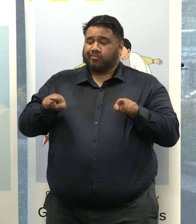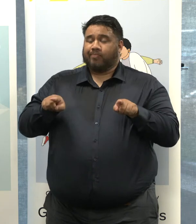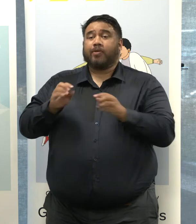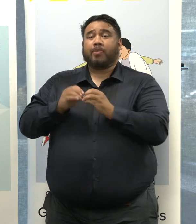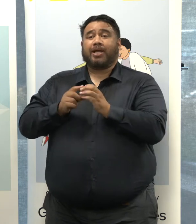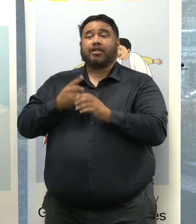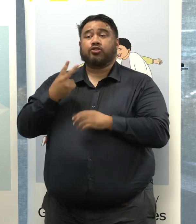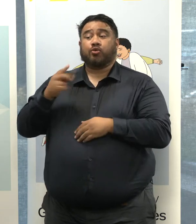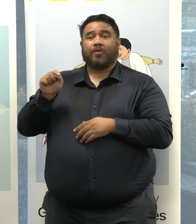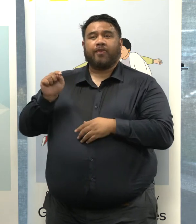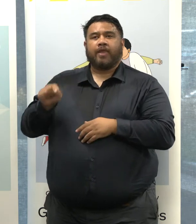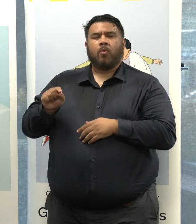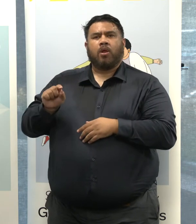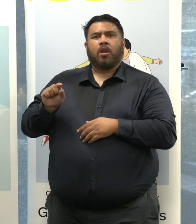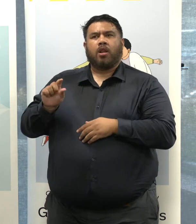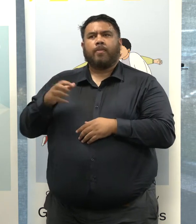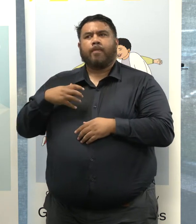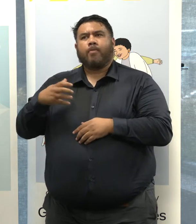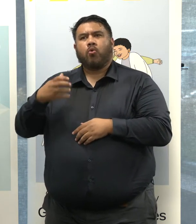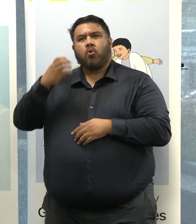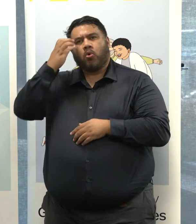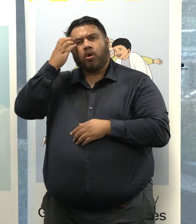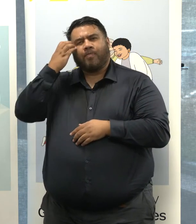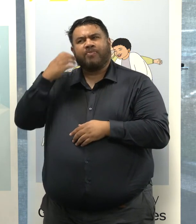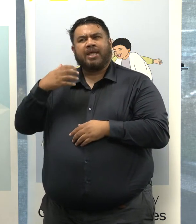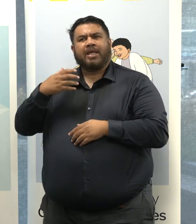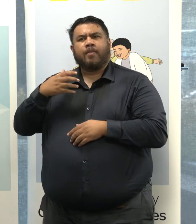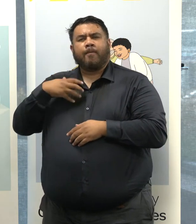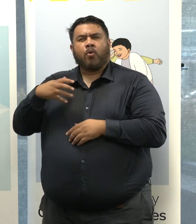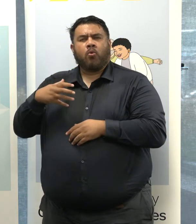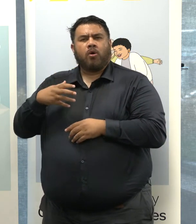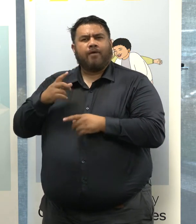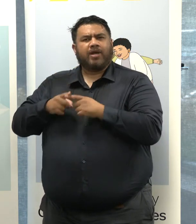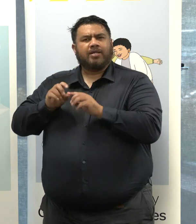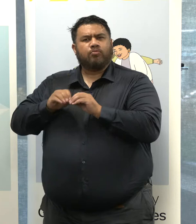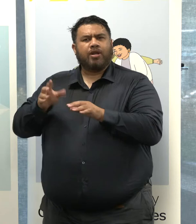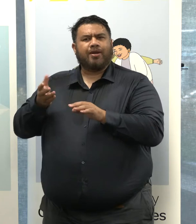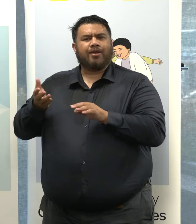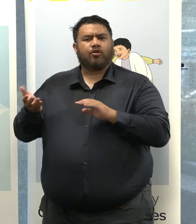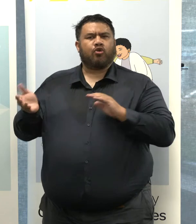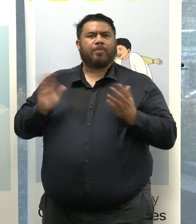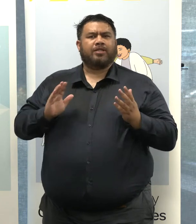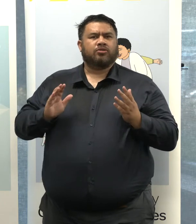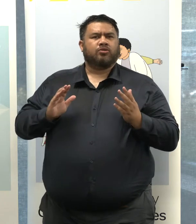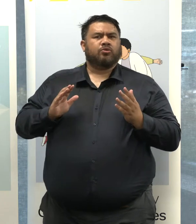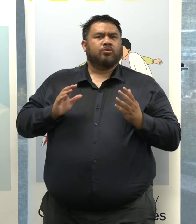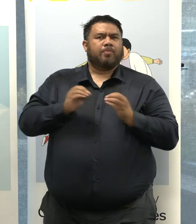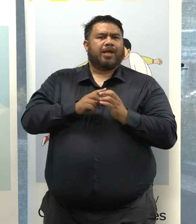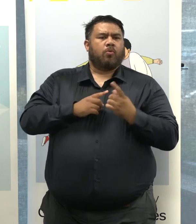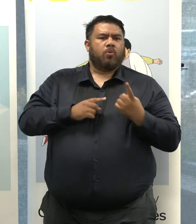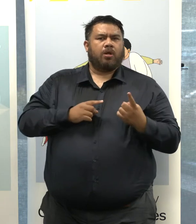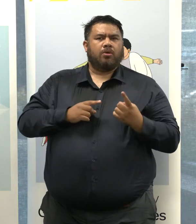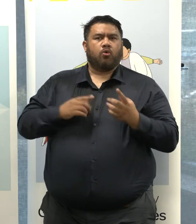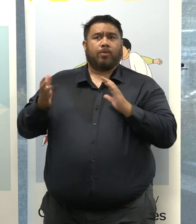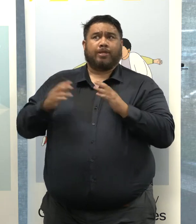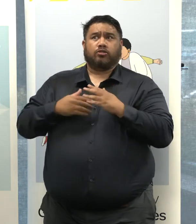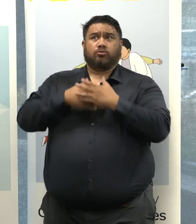I think what is clear we are seeing in New Zealand is that the BA2 sub variant has a